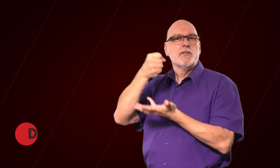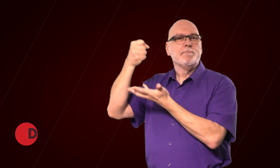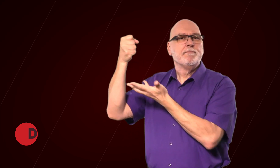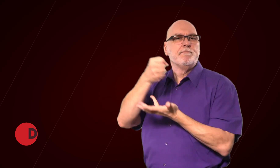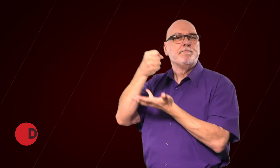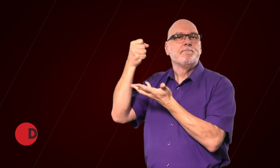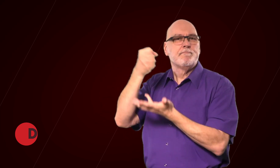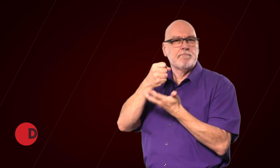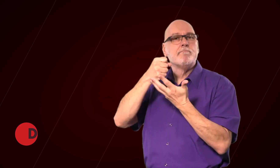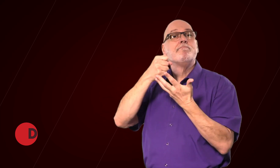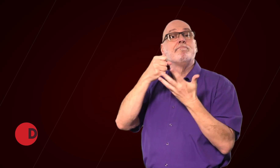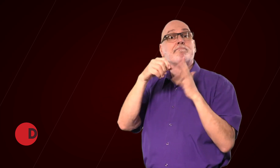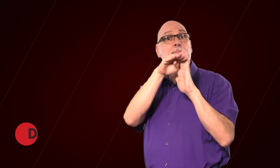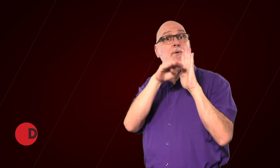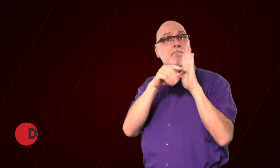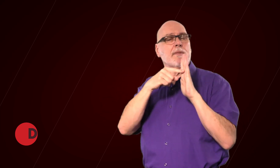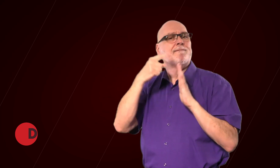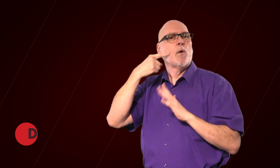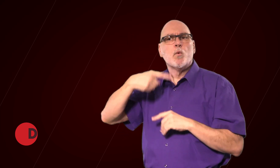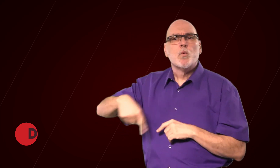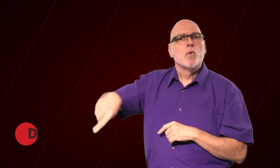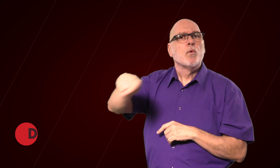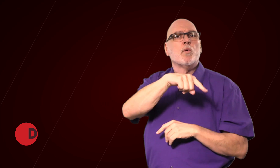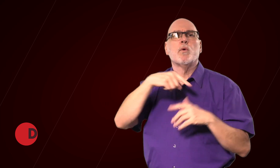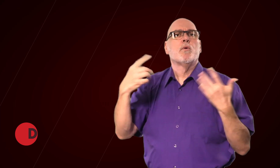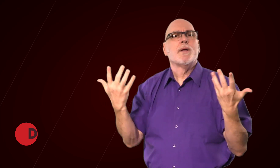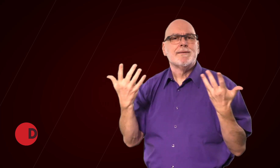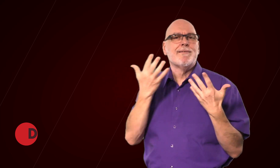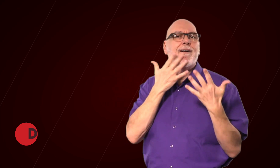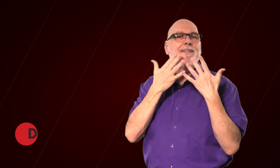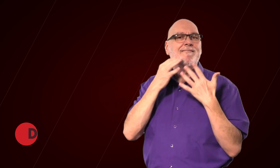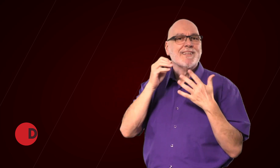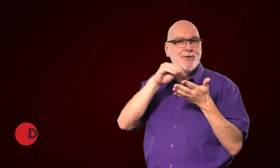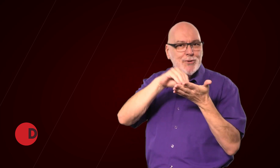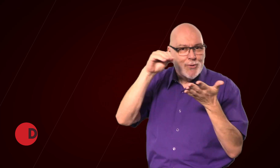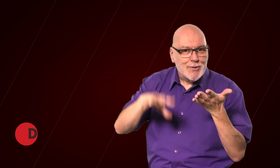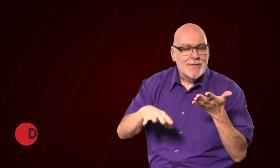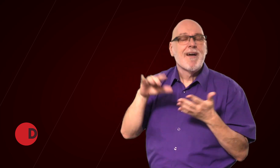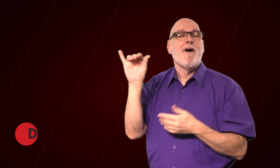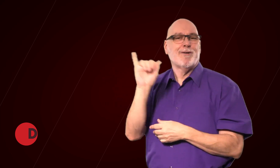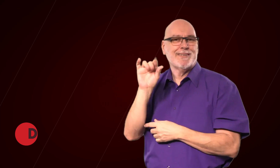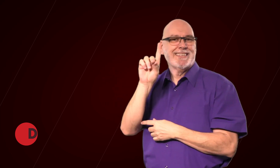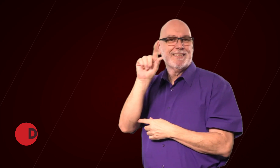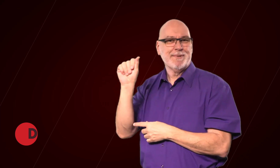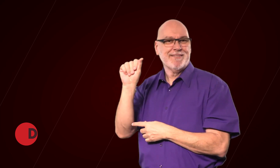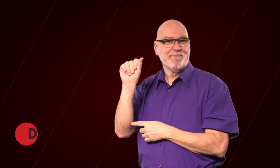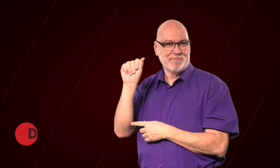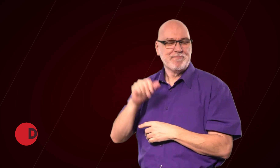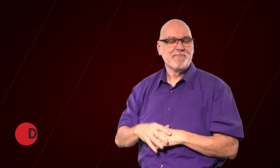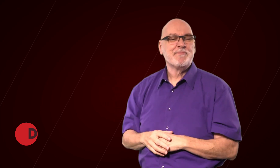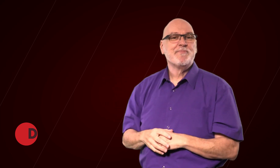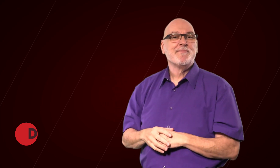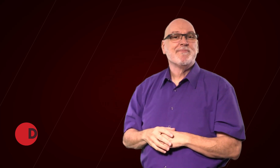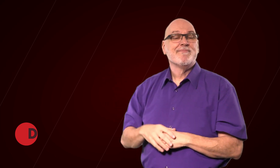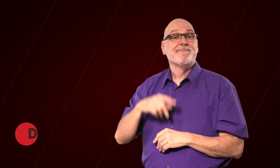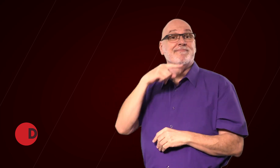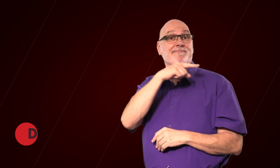scholarship program for students of colour and disabilities.